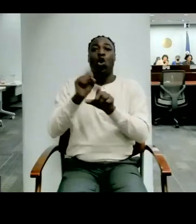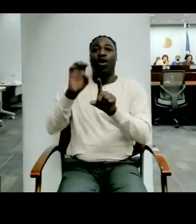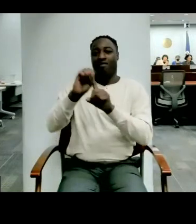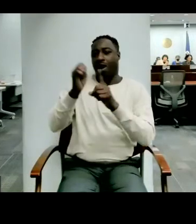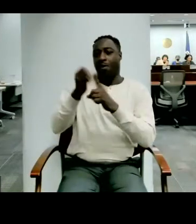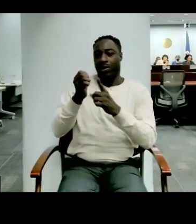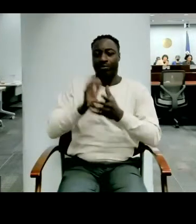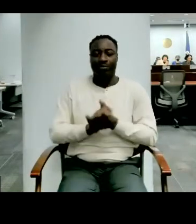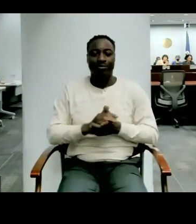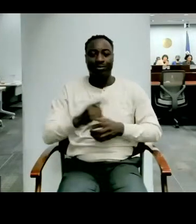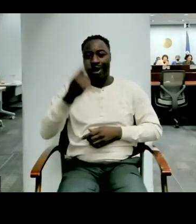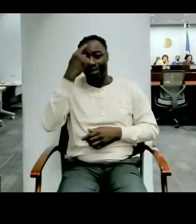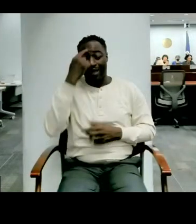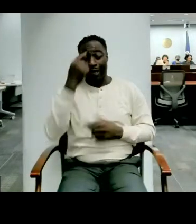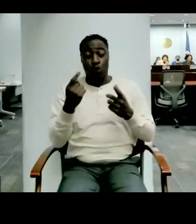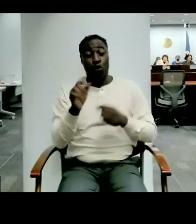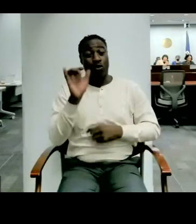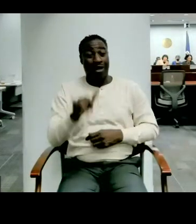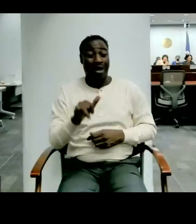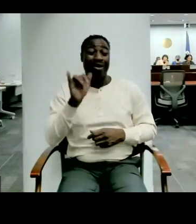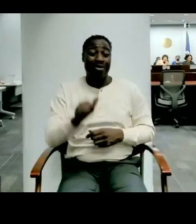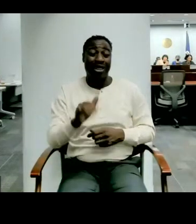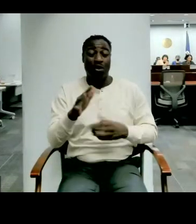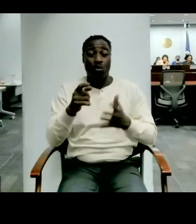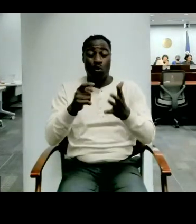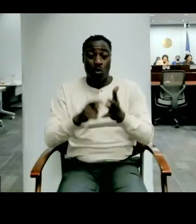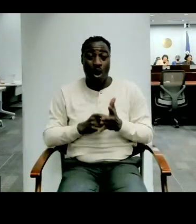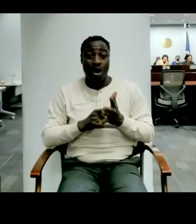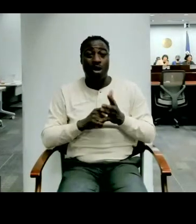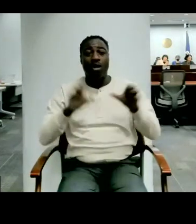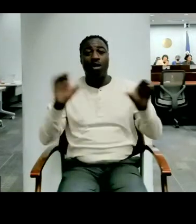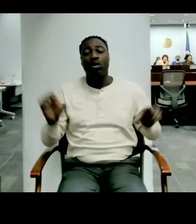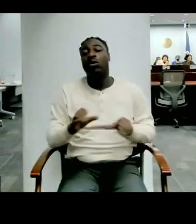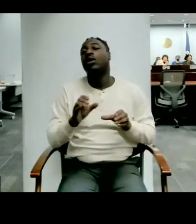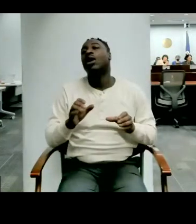So, I think in approximate order to do that, that will require doing significant amount of